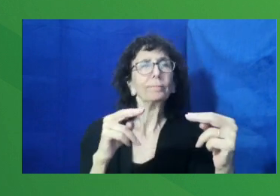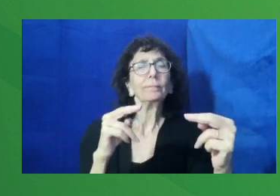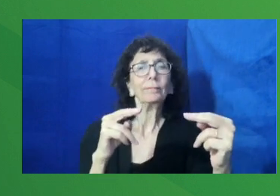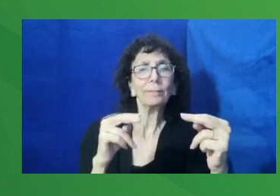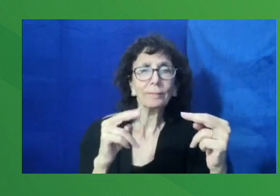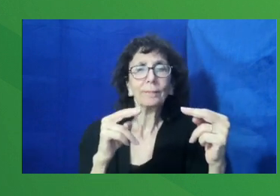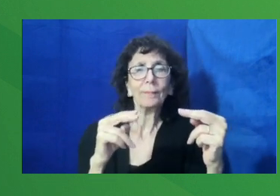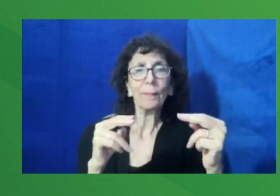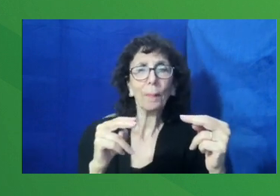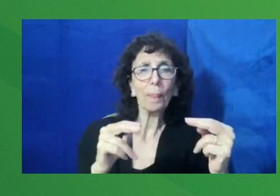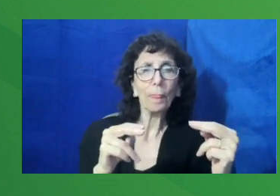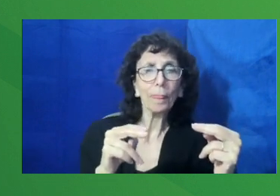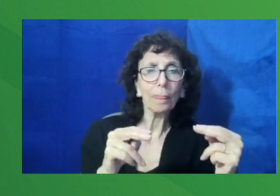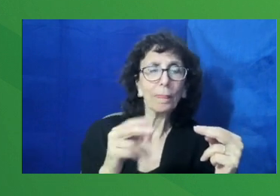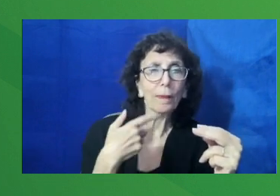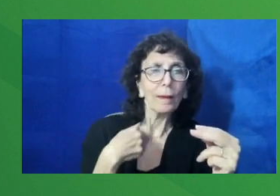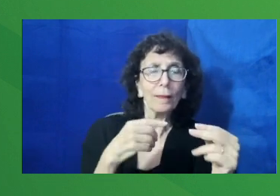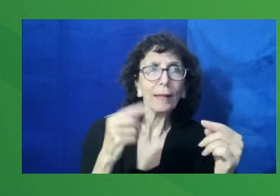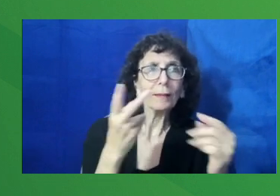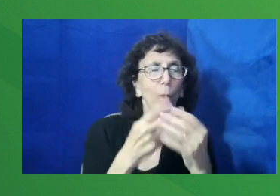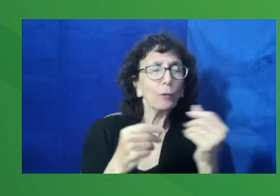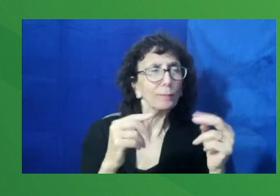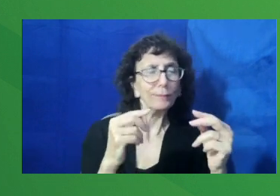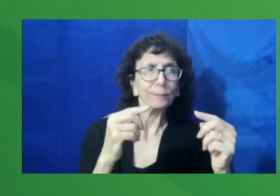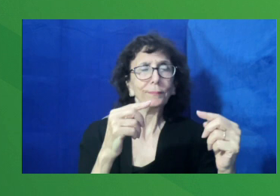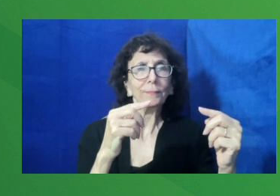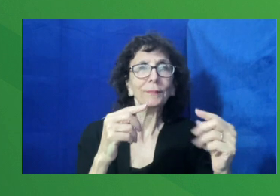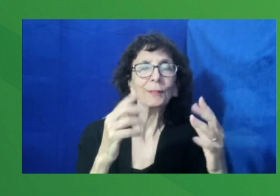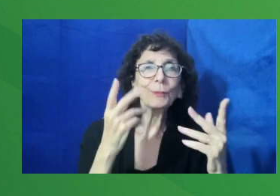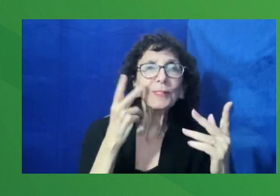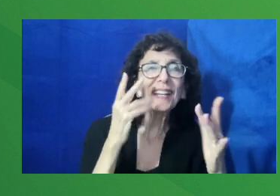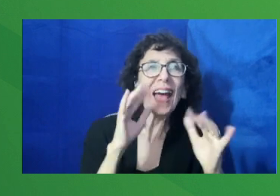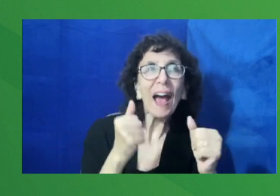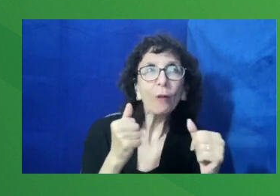strain between the two speaking partners to see how that would move forward. After that,